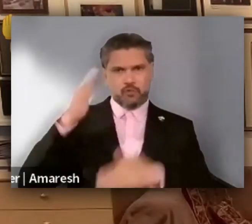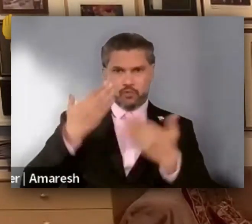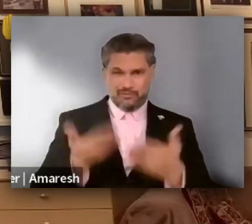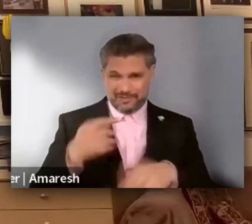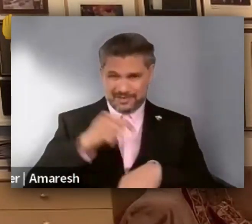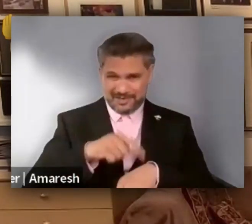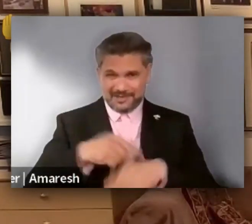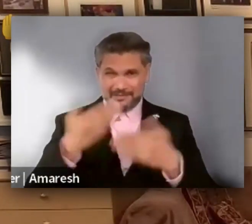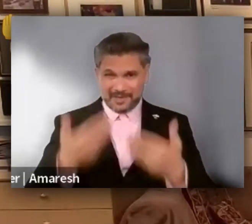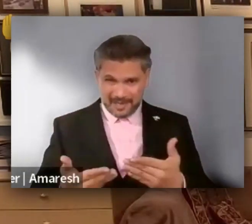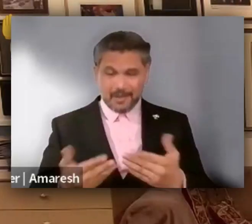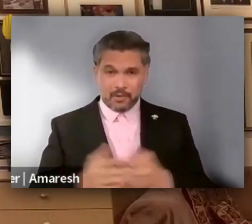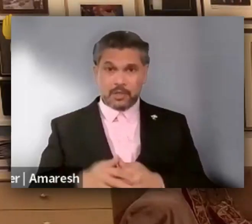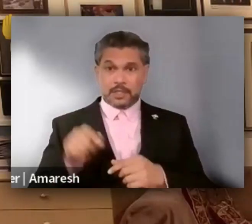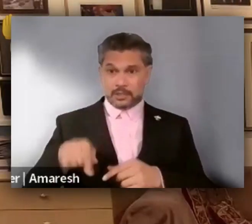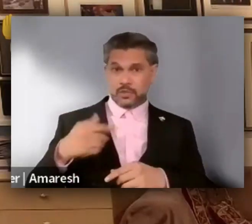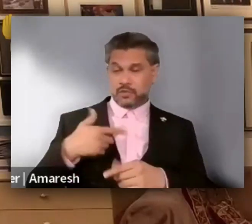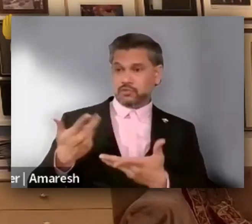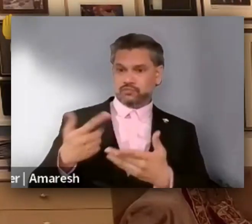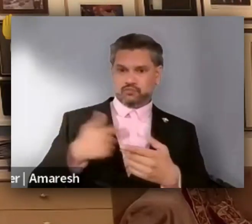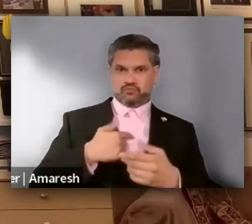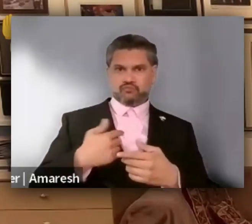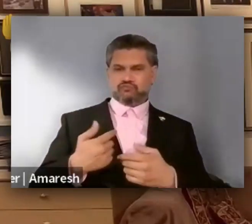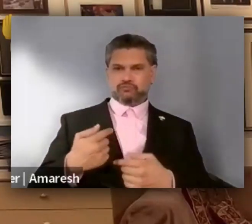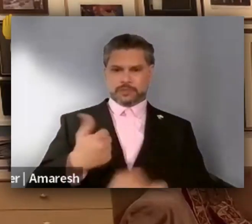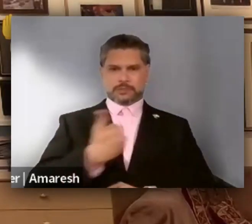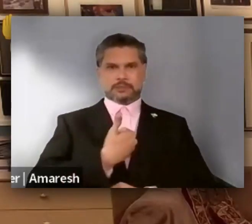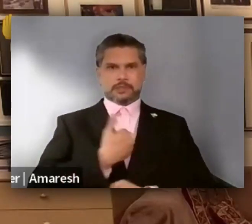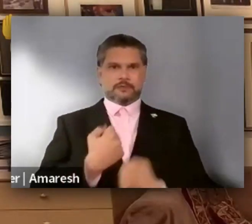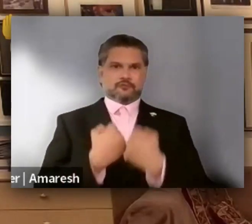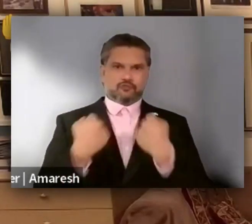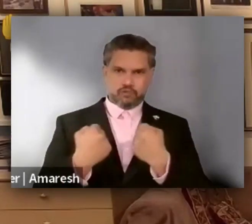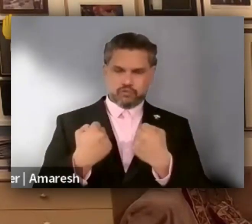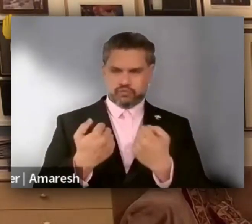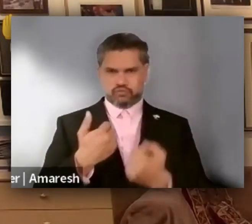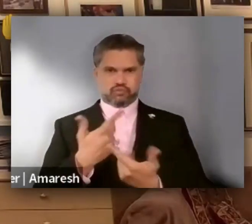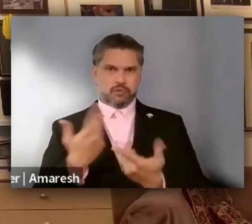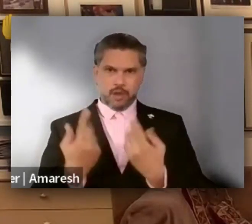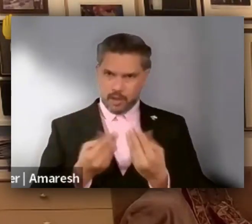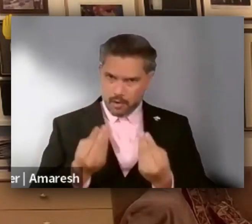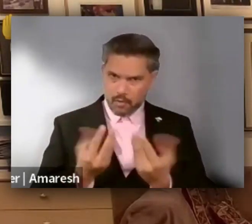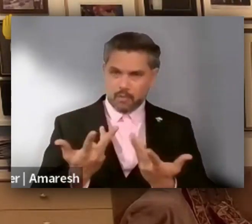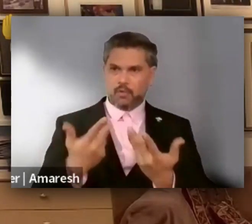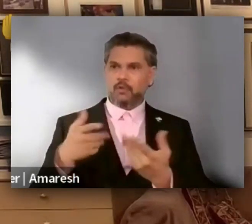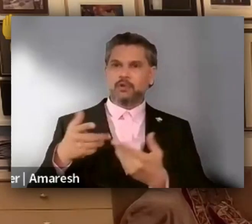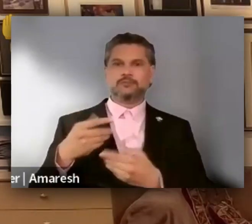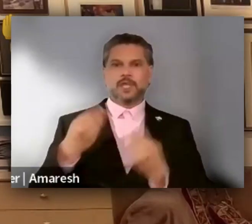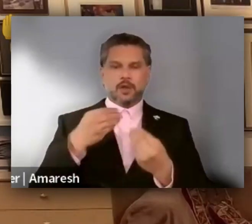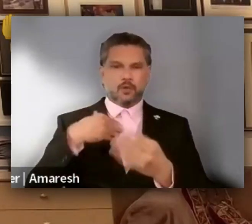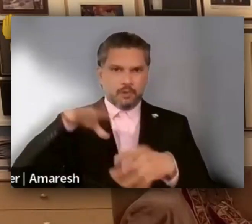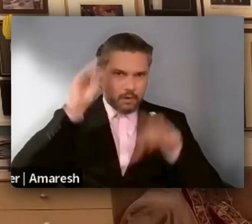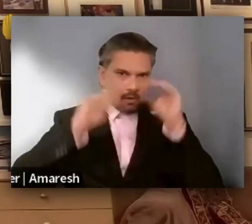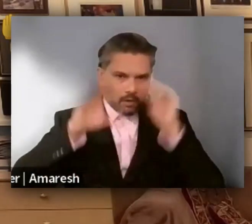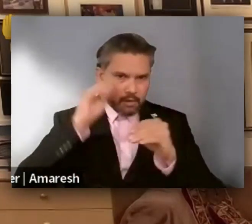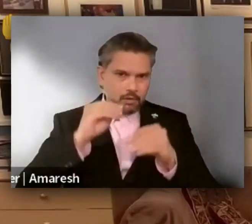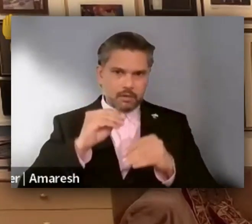And I'm beginning to think that between agency and the potential for learning automatically, today